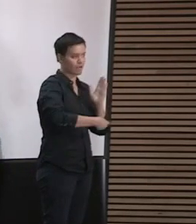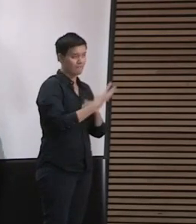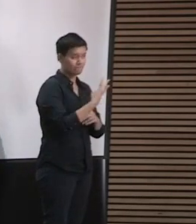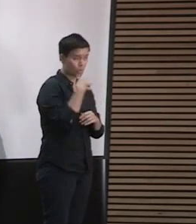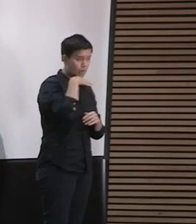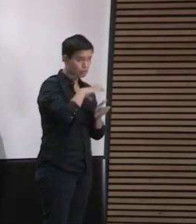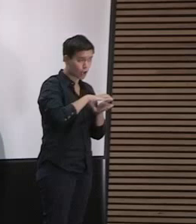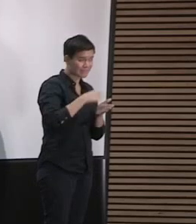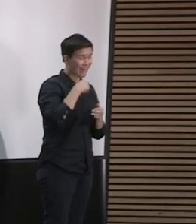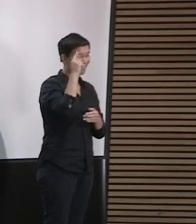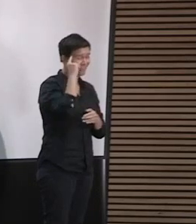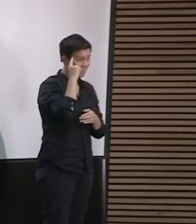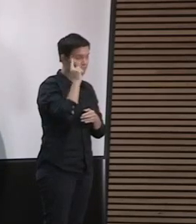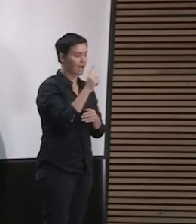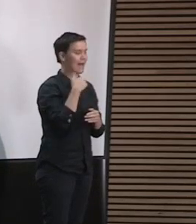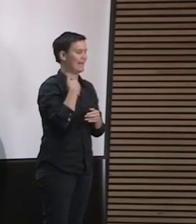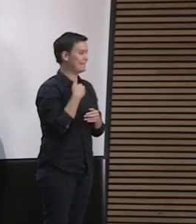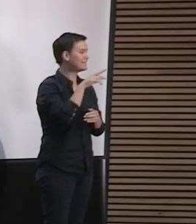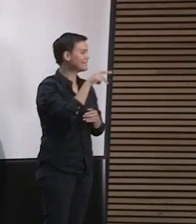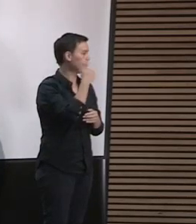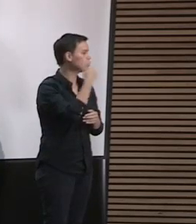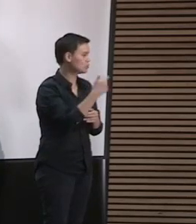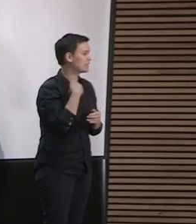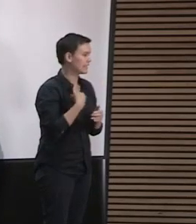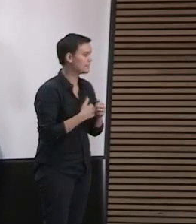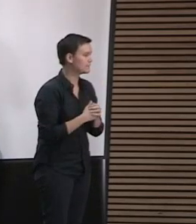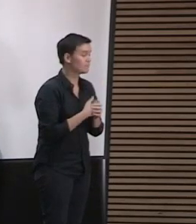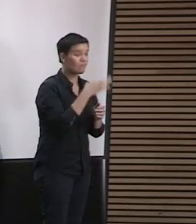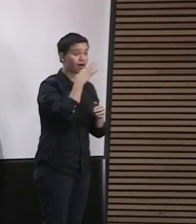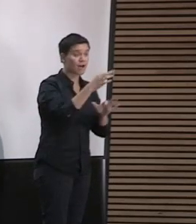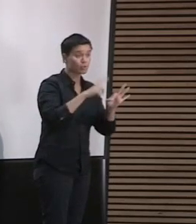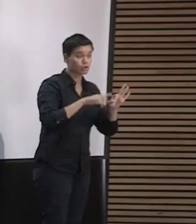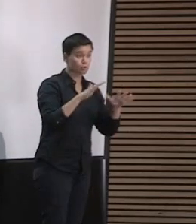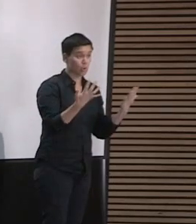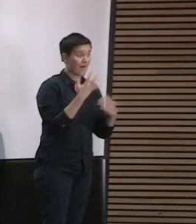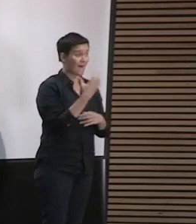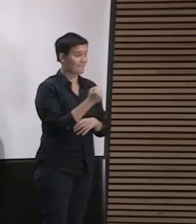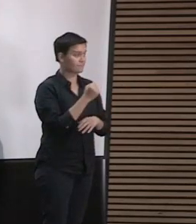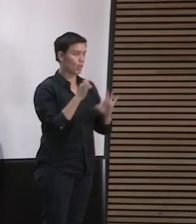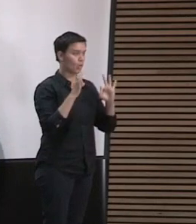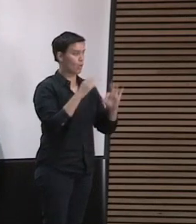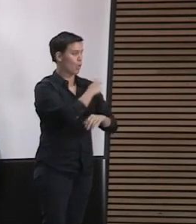penalty - my recollection is $300 or $400 for those who don't display, and I believe that that might be an instant